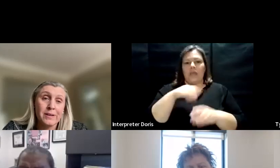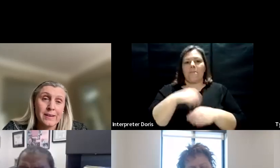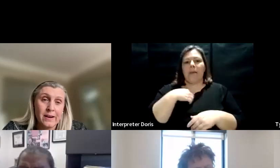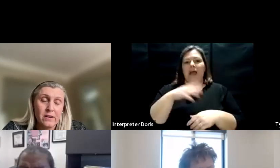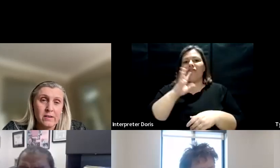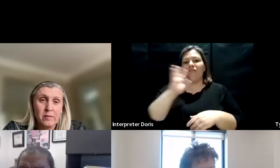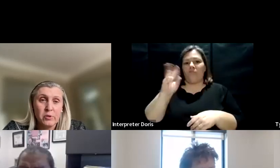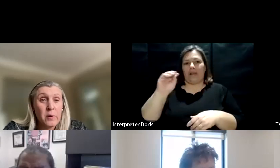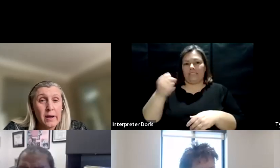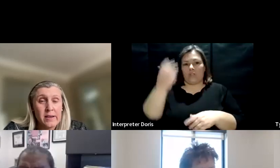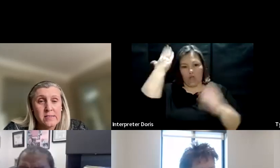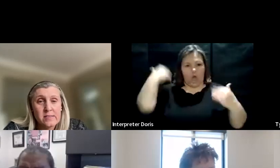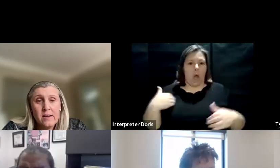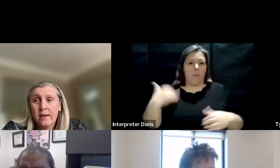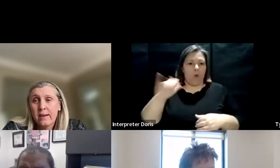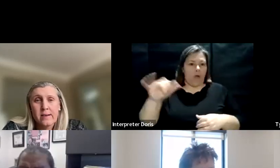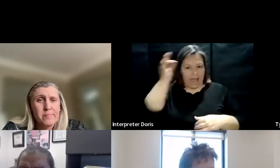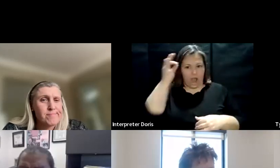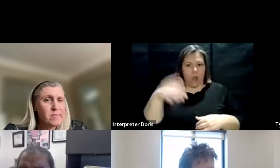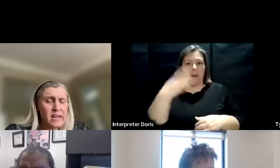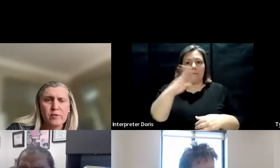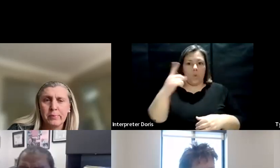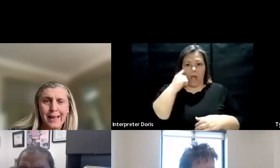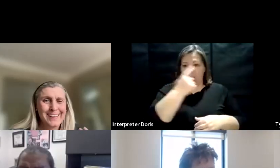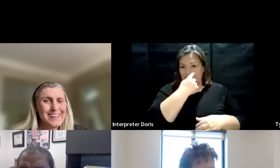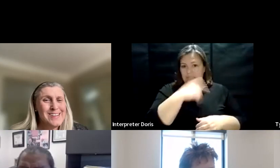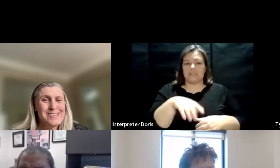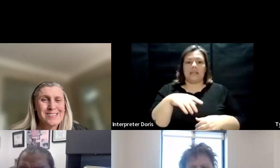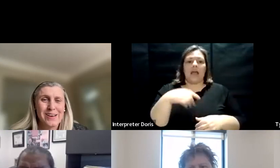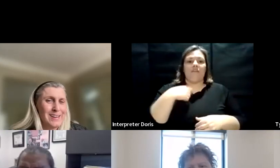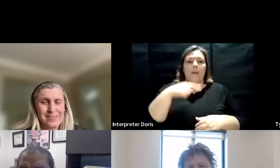Capacity for today, and I am an individual with significant disabilities, physical narratives, and mental health, and I identify as she her hers and I also am a white individual in my midf forties, long blonde hair, blue eyes.